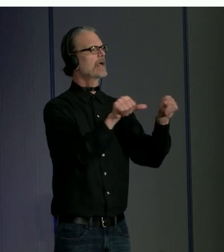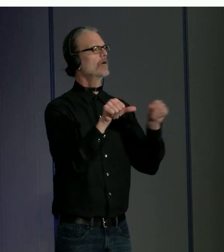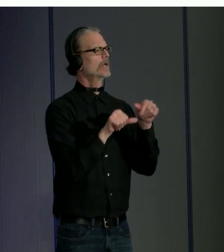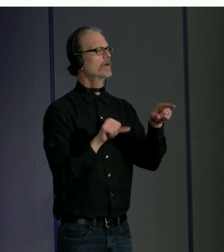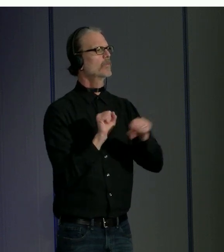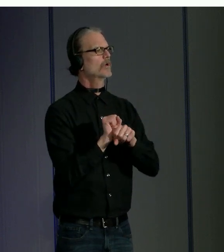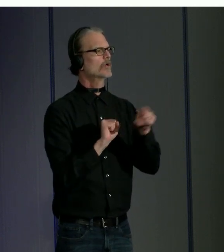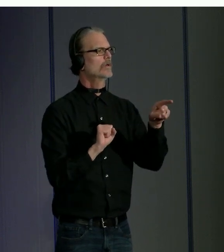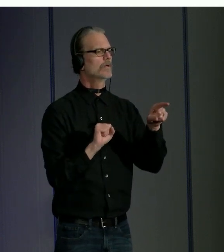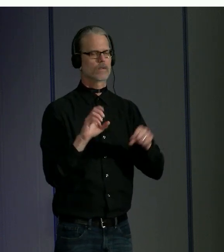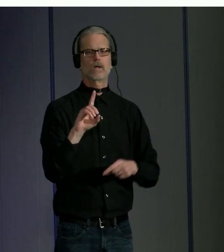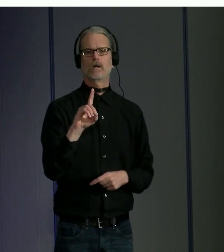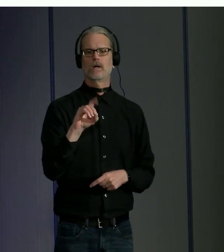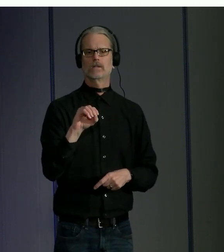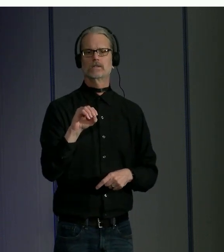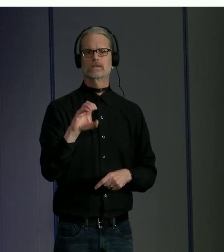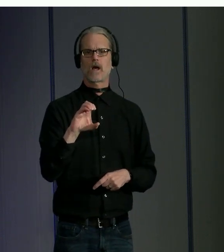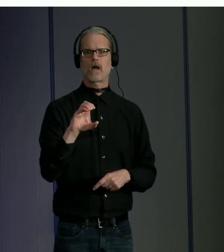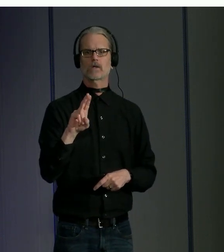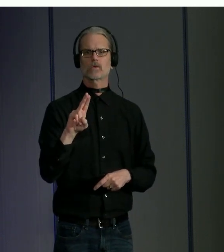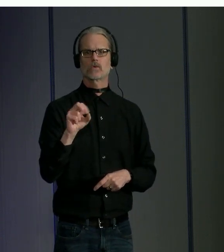I work for DocuSign, so SaaS.